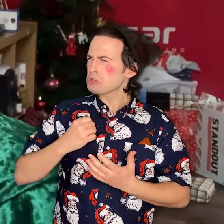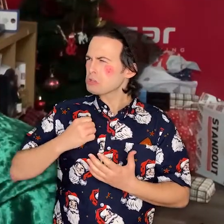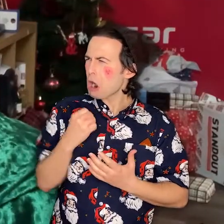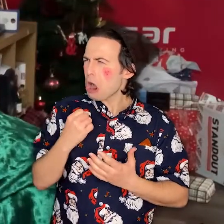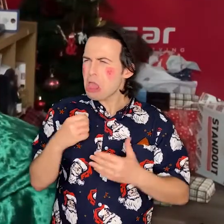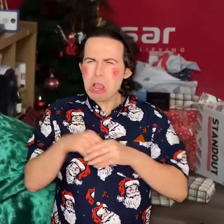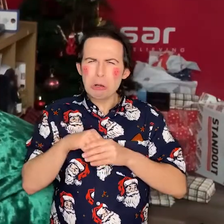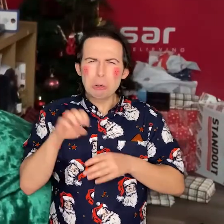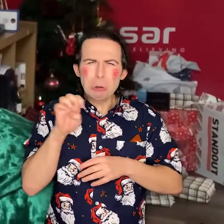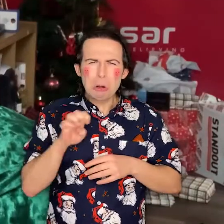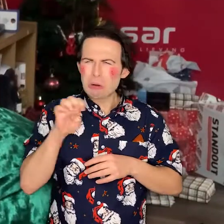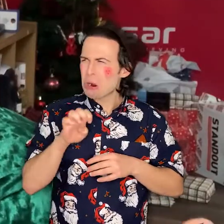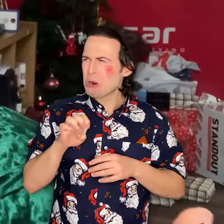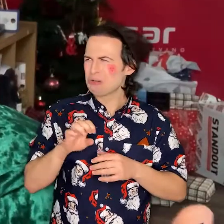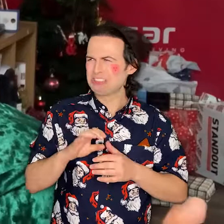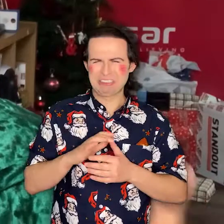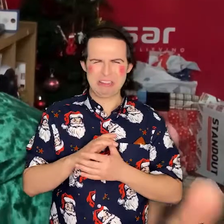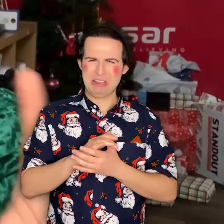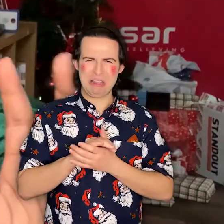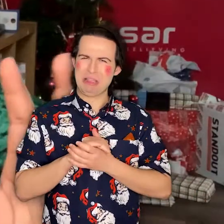a dream and we’ll be watching the Euro’s from home like normal?